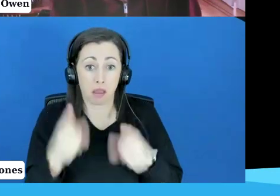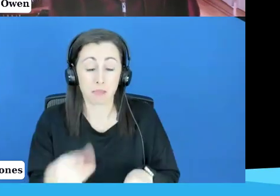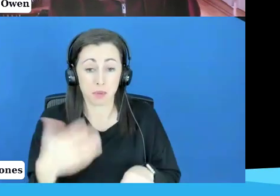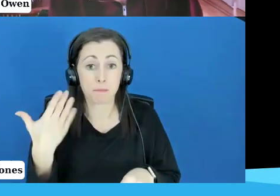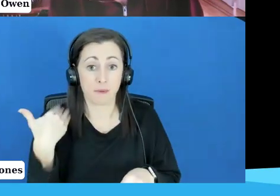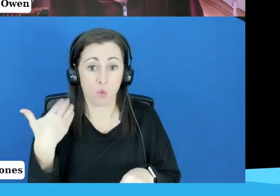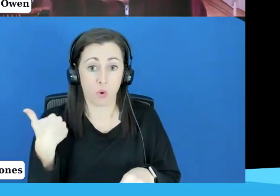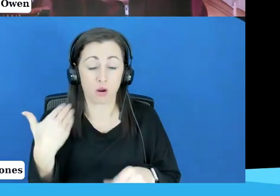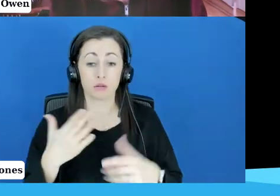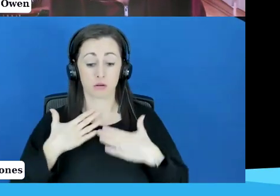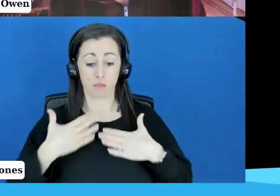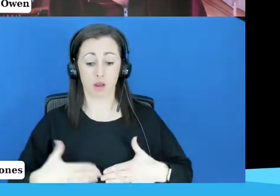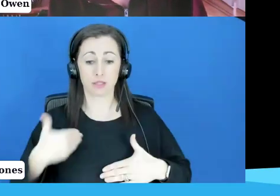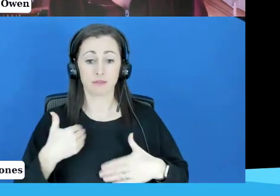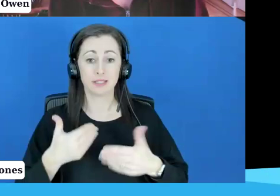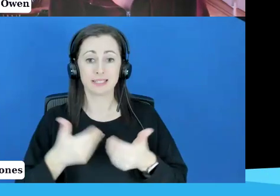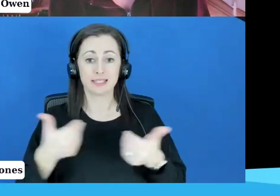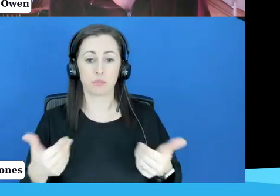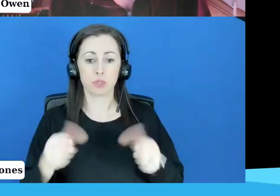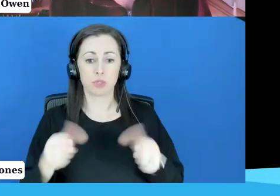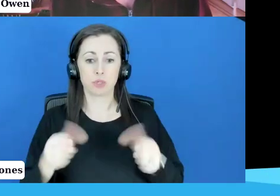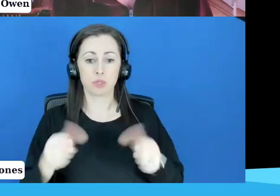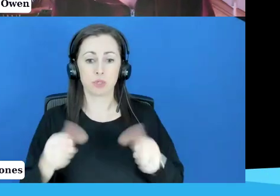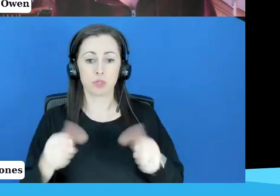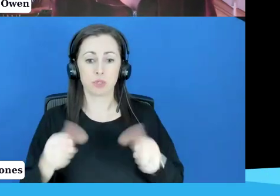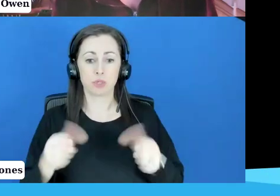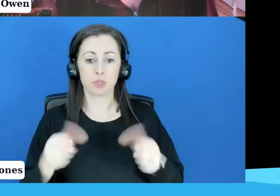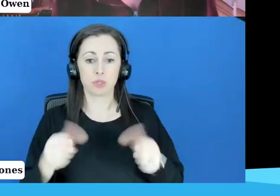Our bodies have two separate systems that help to push and that can be an option.